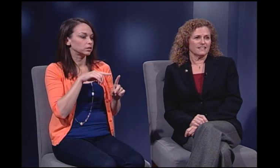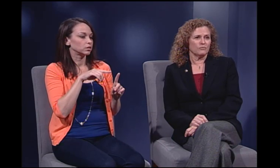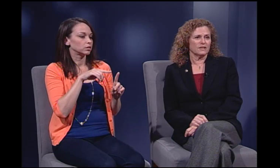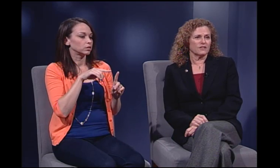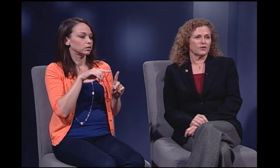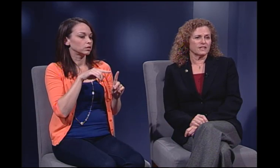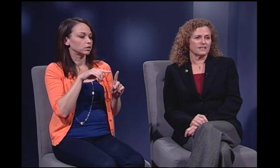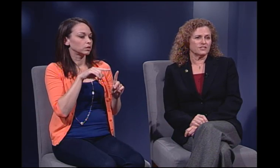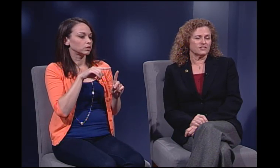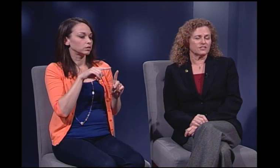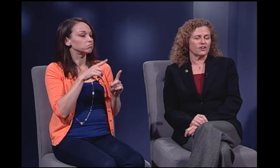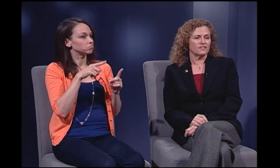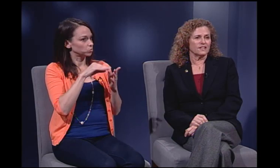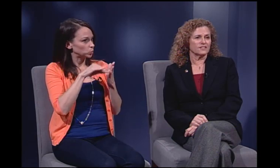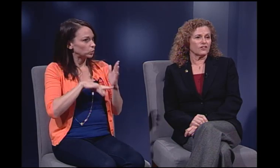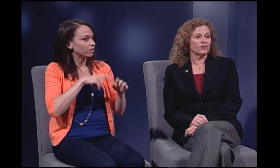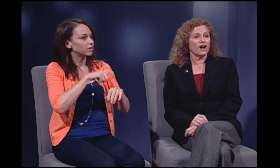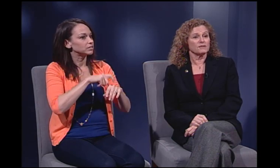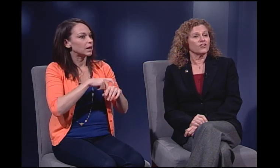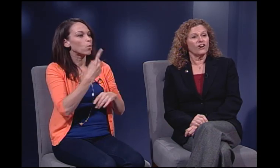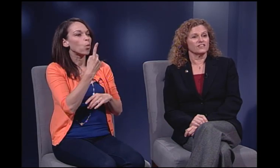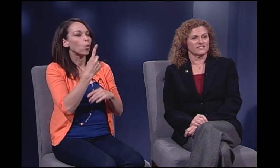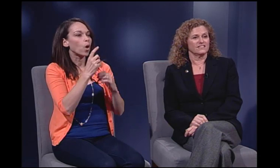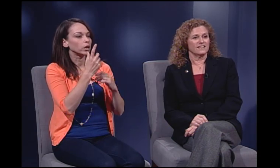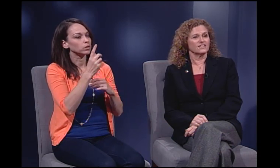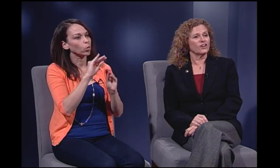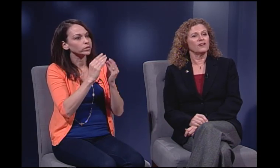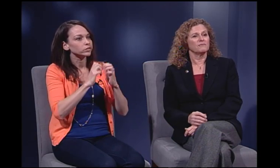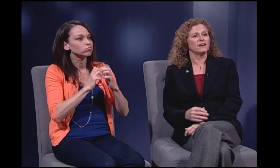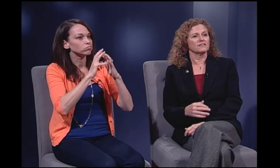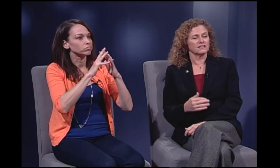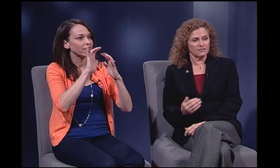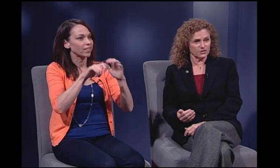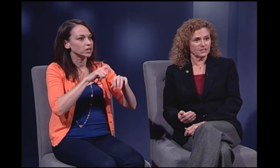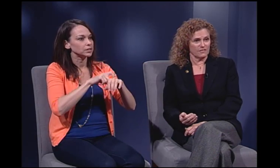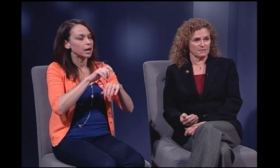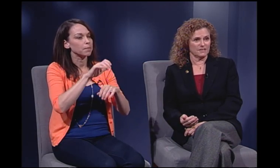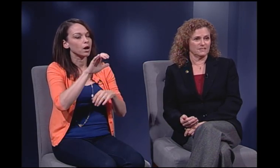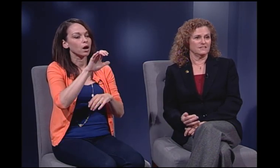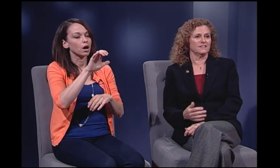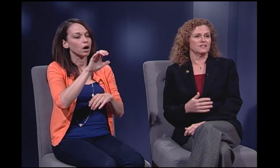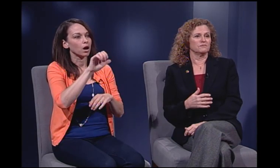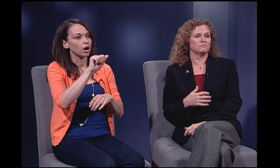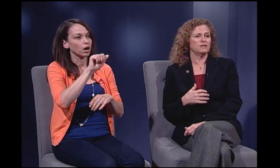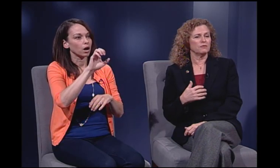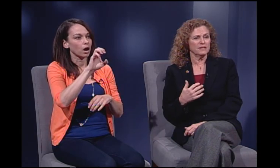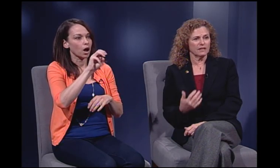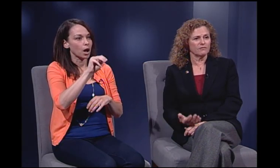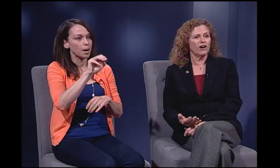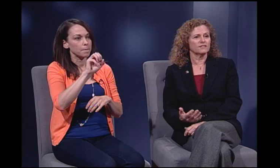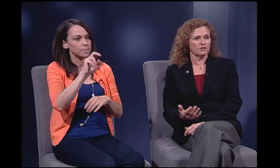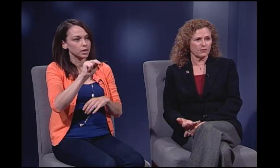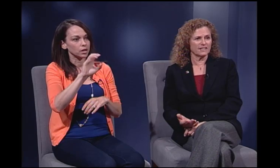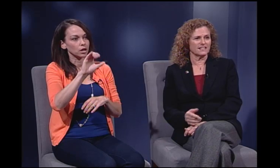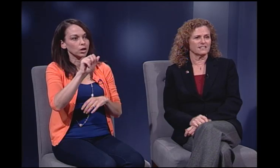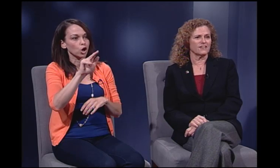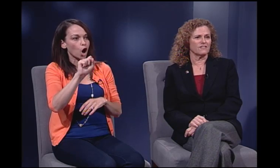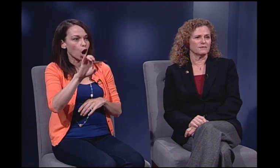one of the organizations started then was called Common Cause and it's all about good government, people being involved in the process of government,